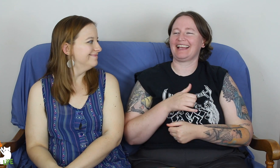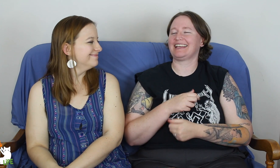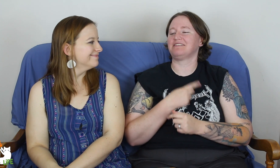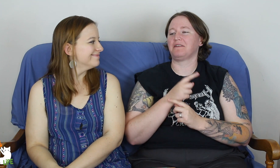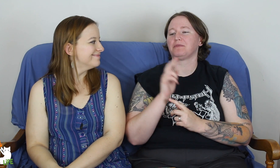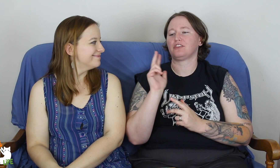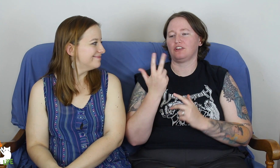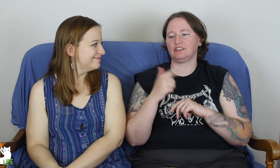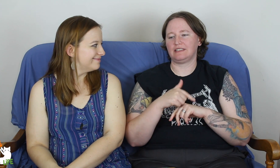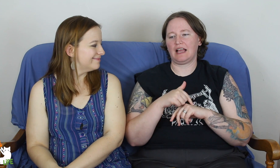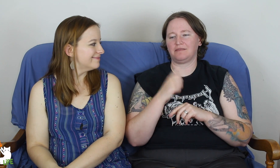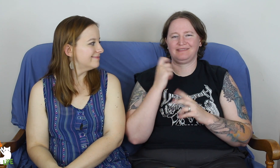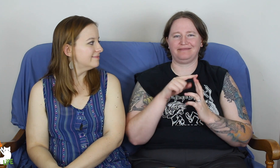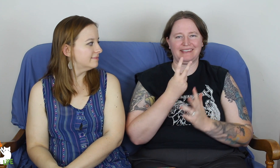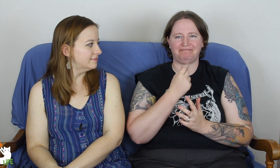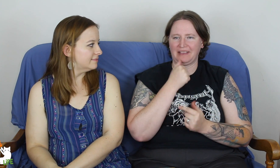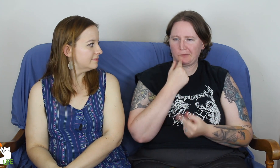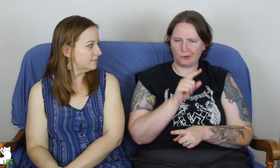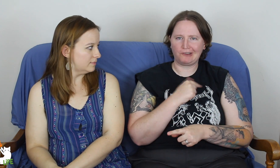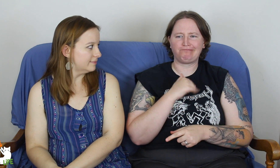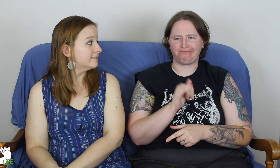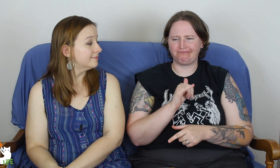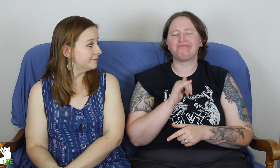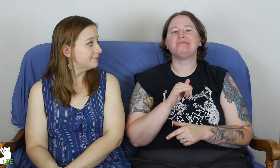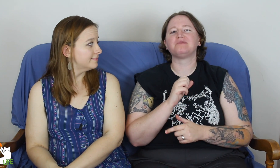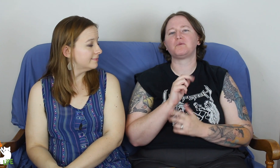So then on the third time, because the first two didn't work....